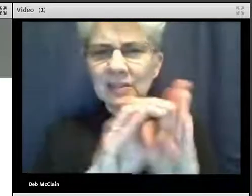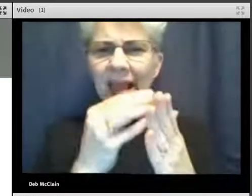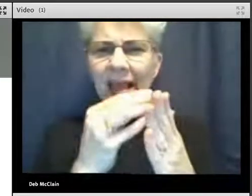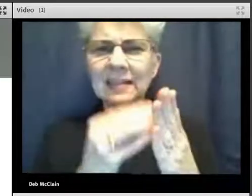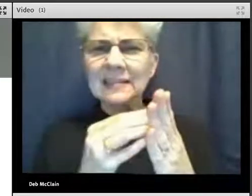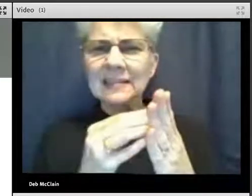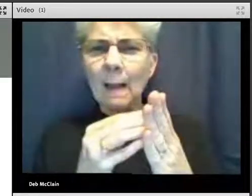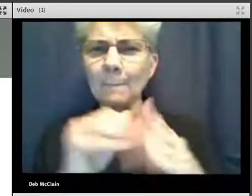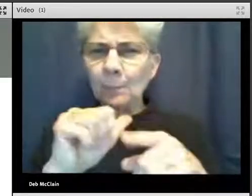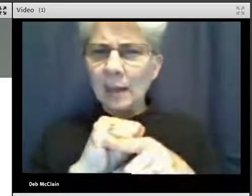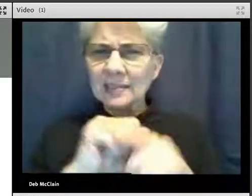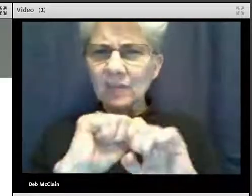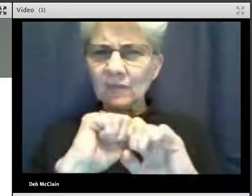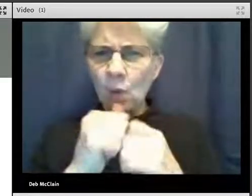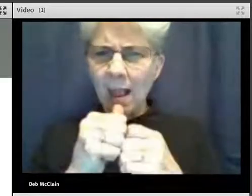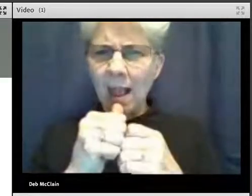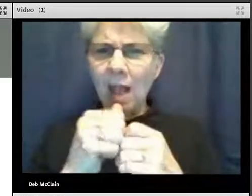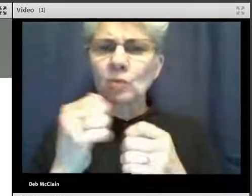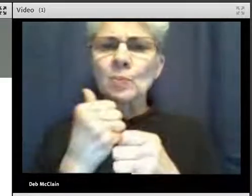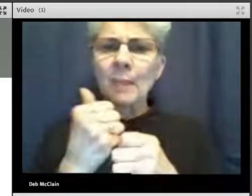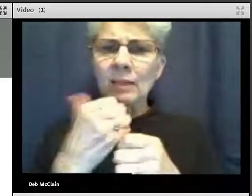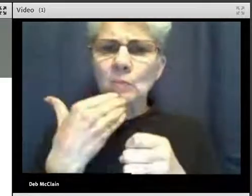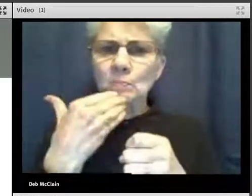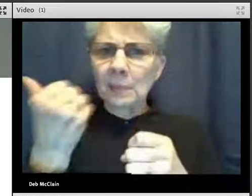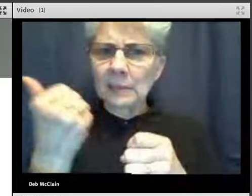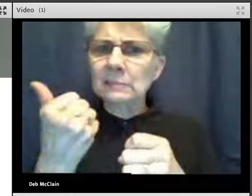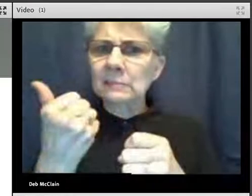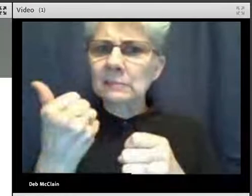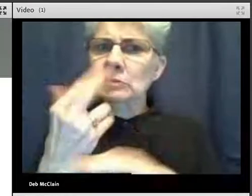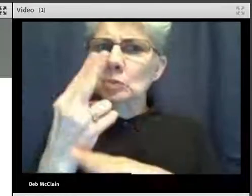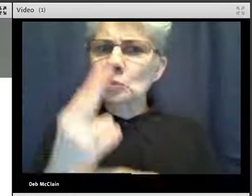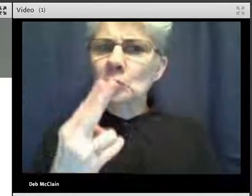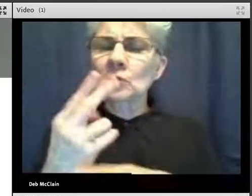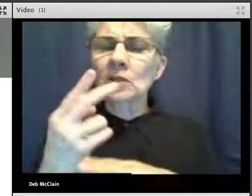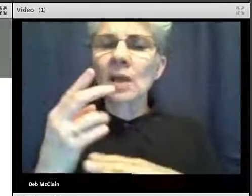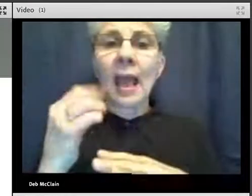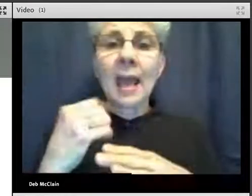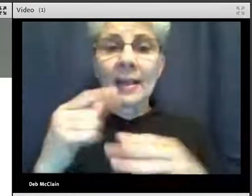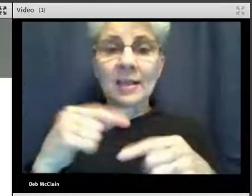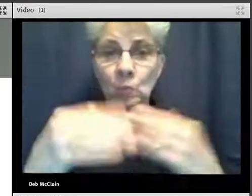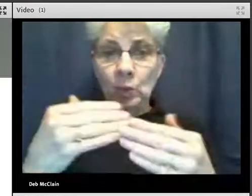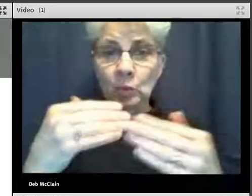for creating these alt-tags as we use them every day?